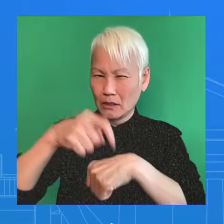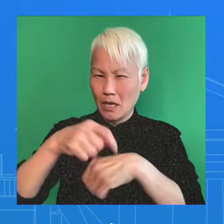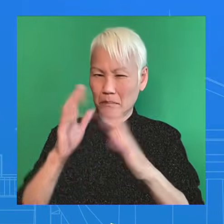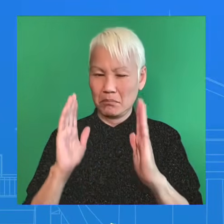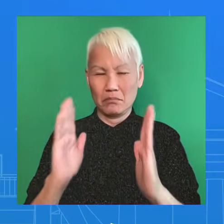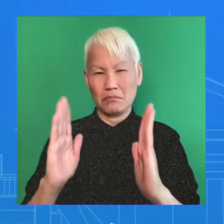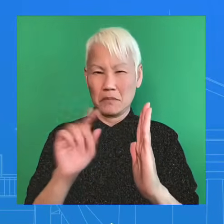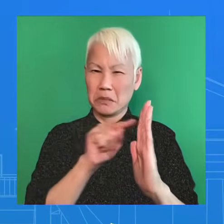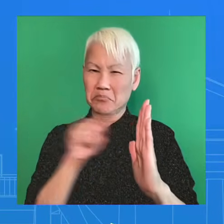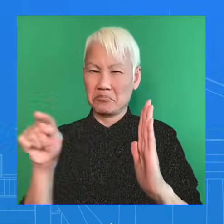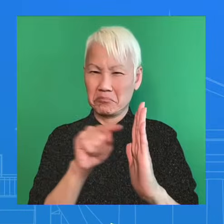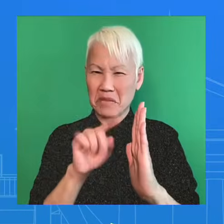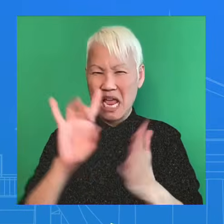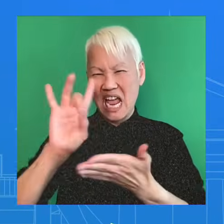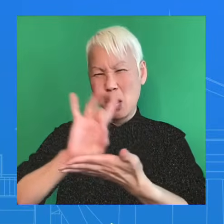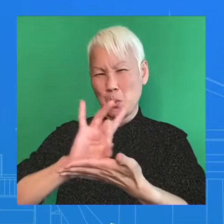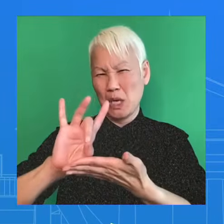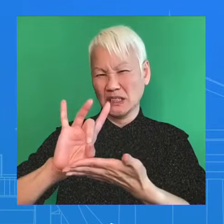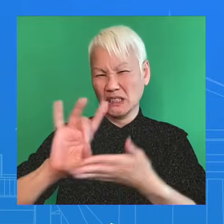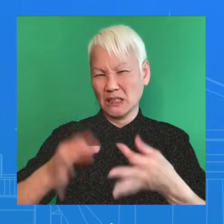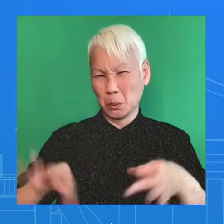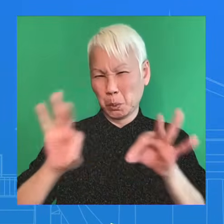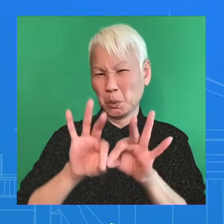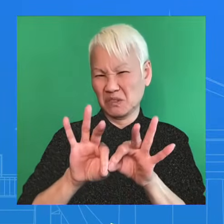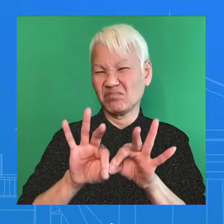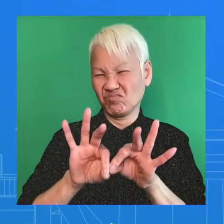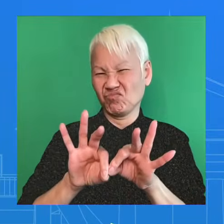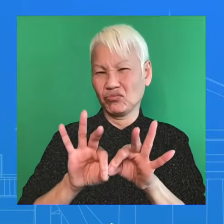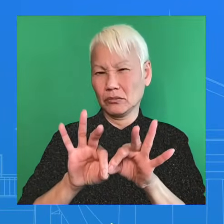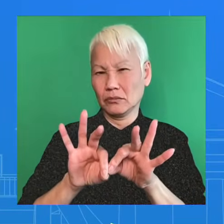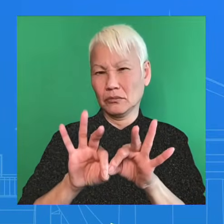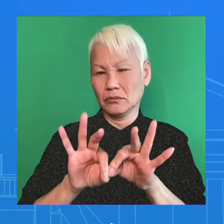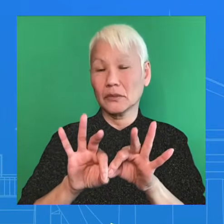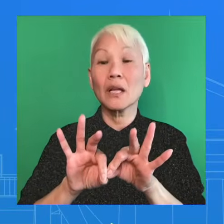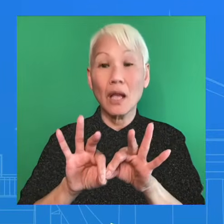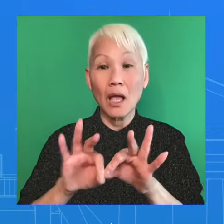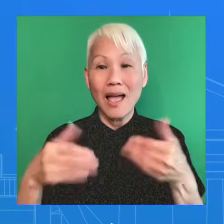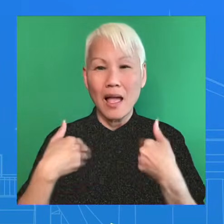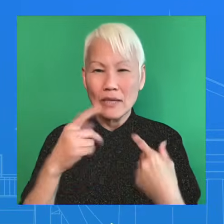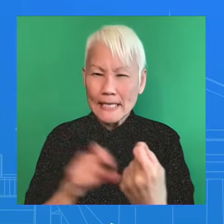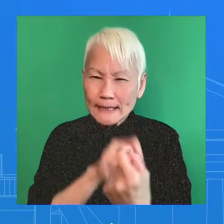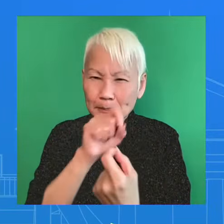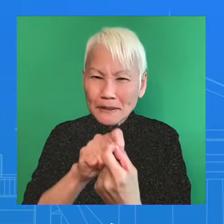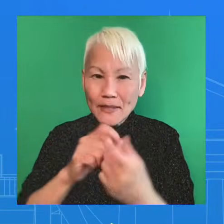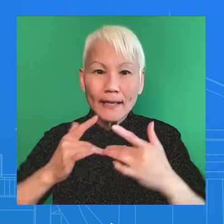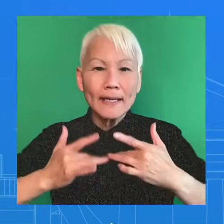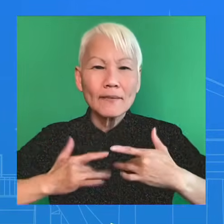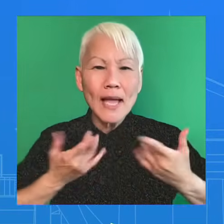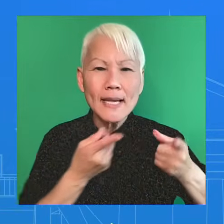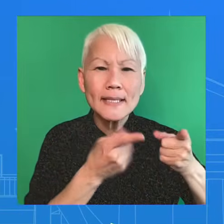And certainly events and follow- on intelligence assessments have simply moved on from where those assessments were,